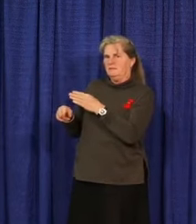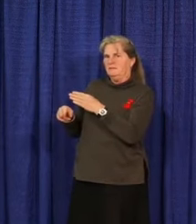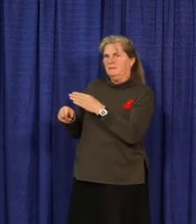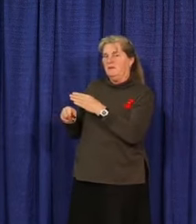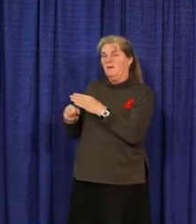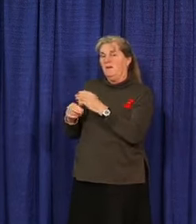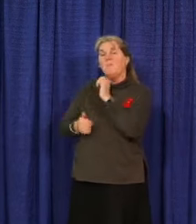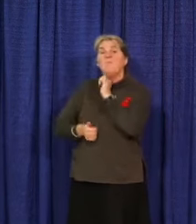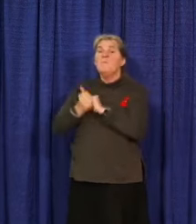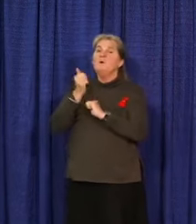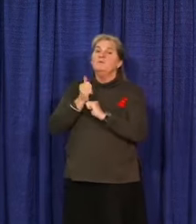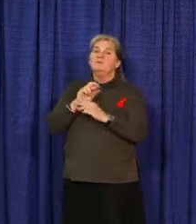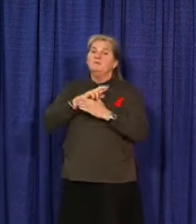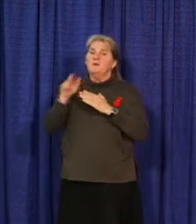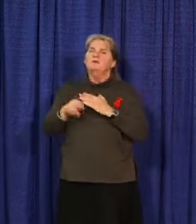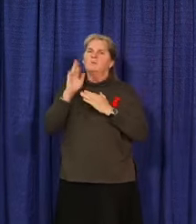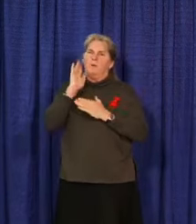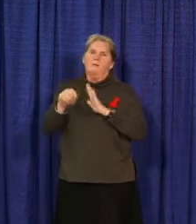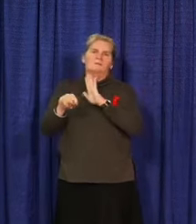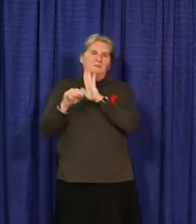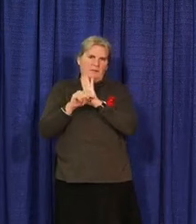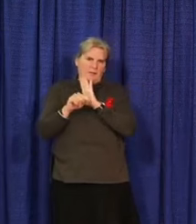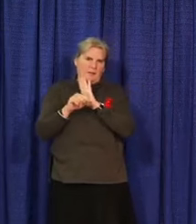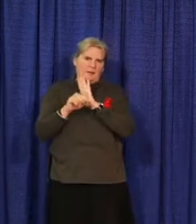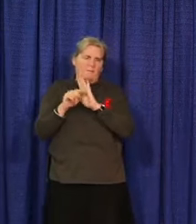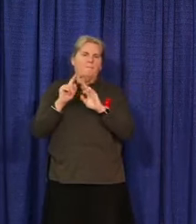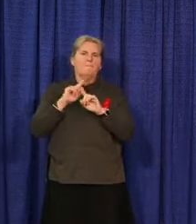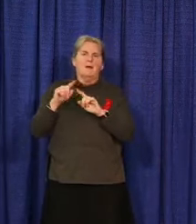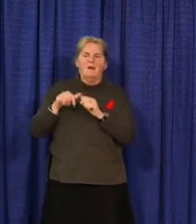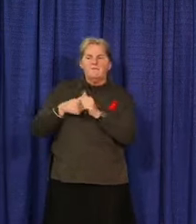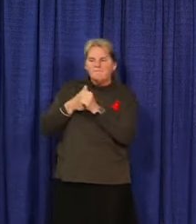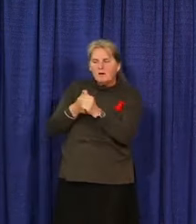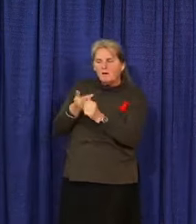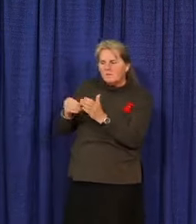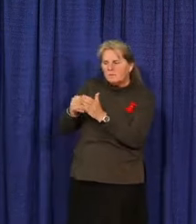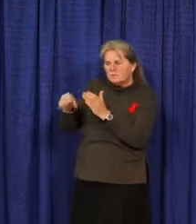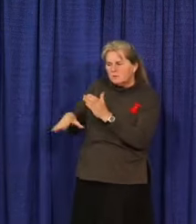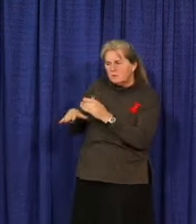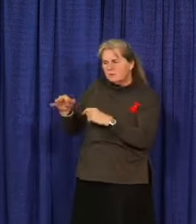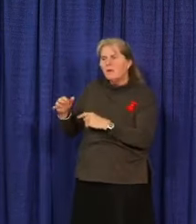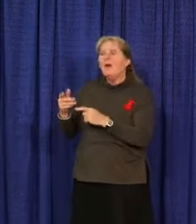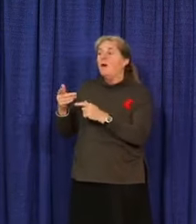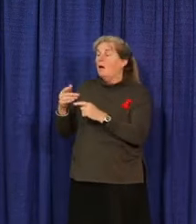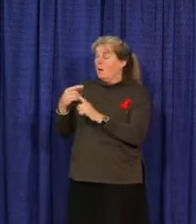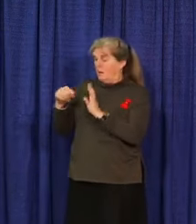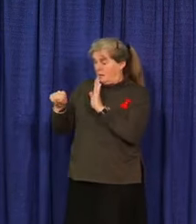going to be negative. The follow-up will be relatively straightforward. The child will be able to return